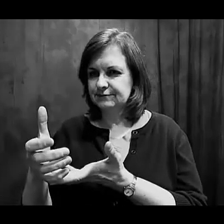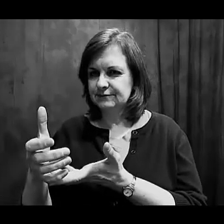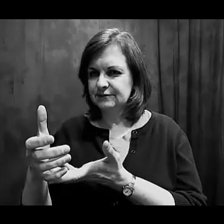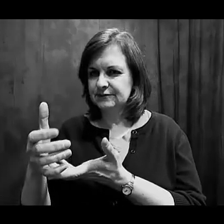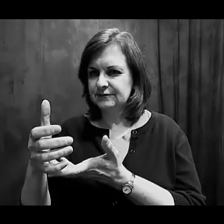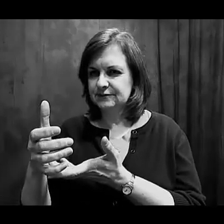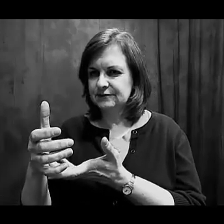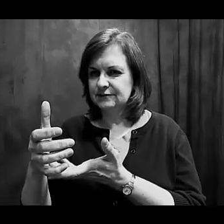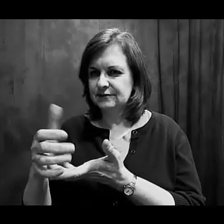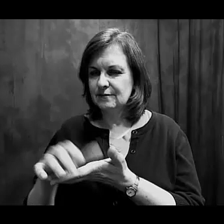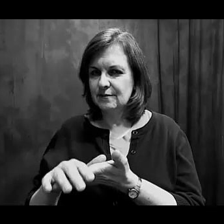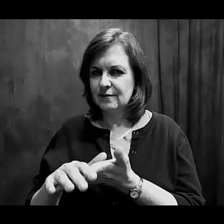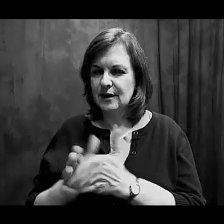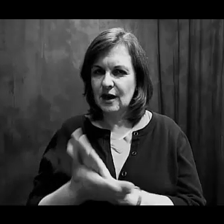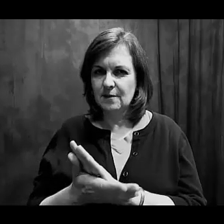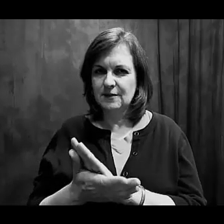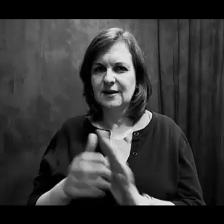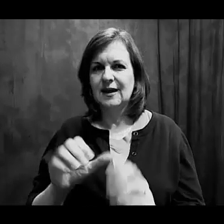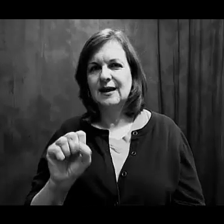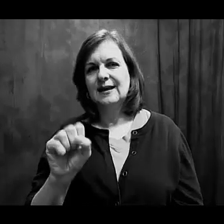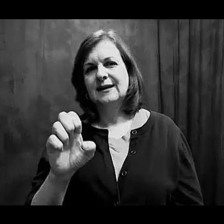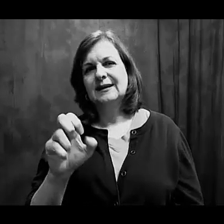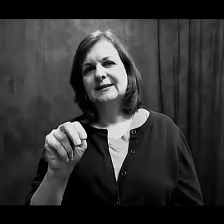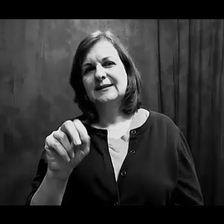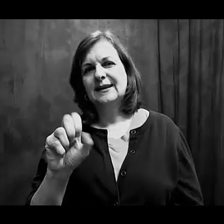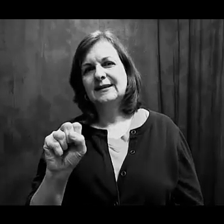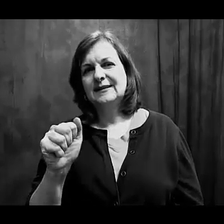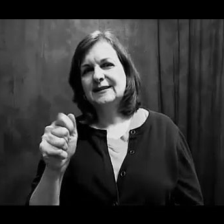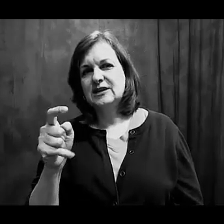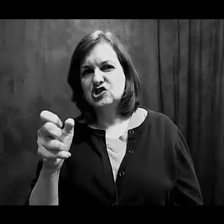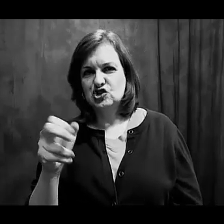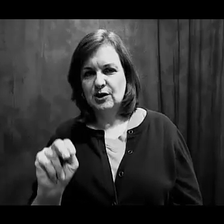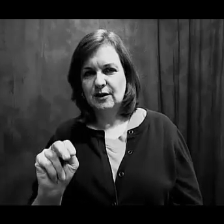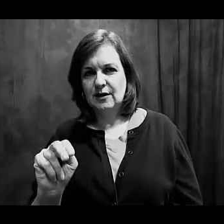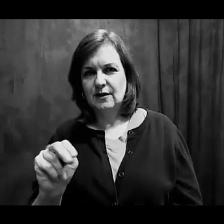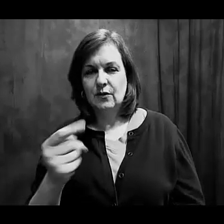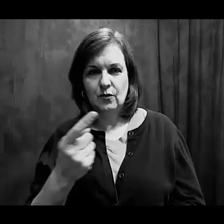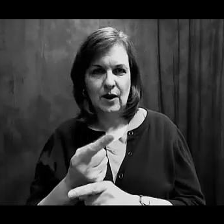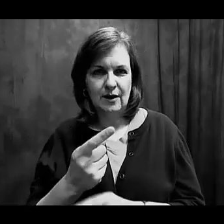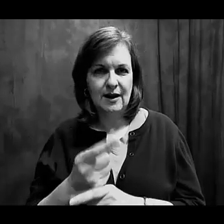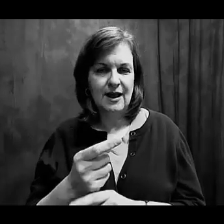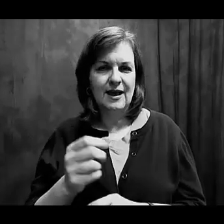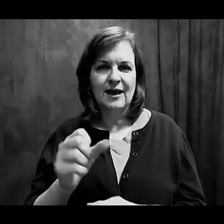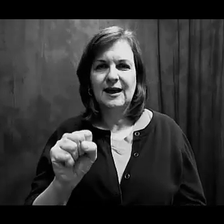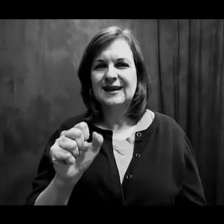a sensation remember sensation can be any stimuli